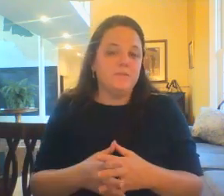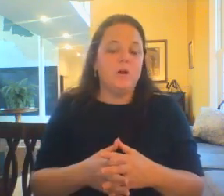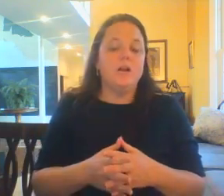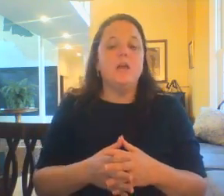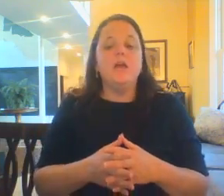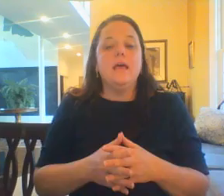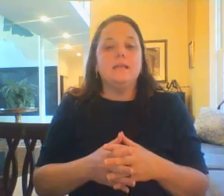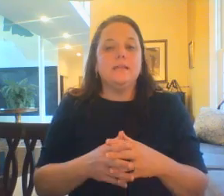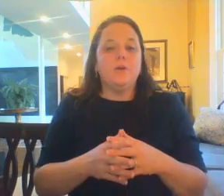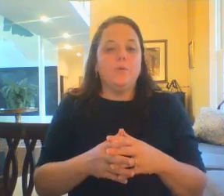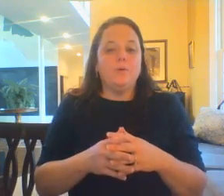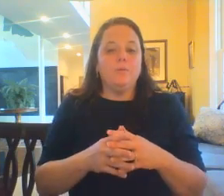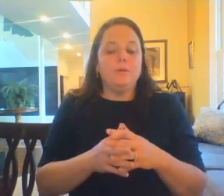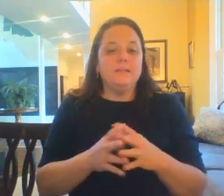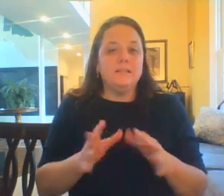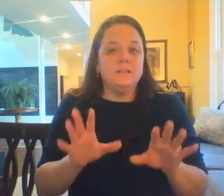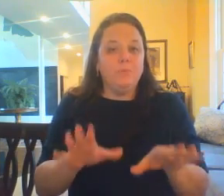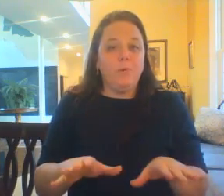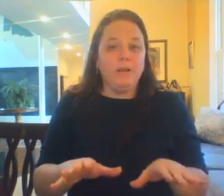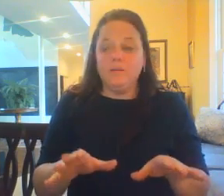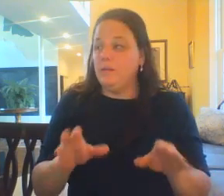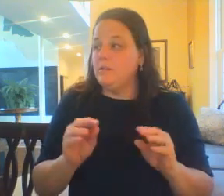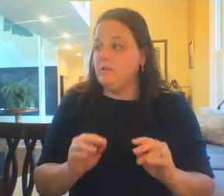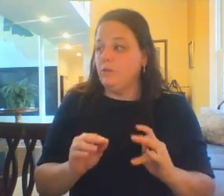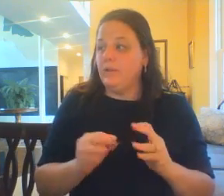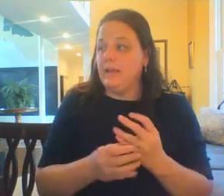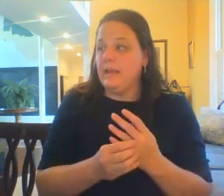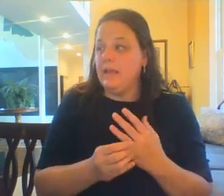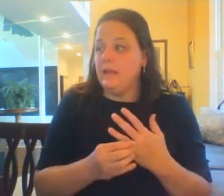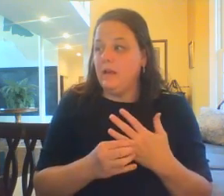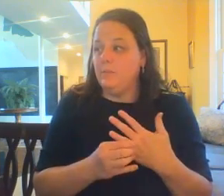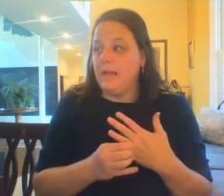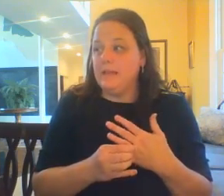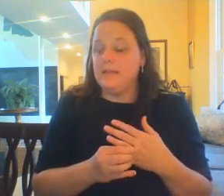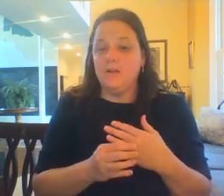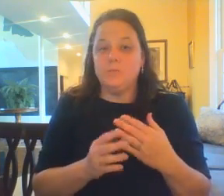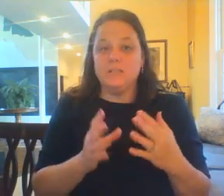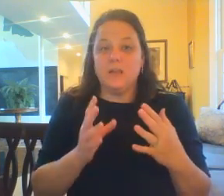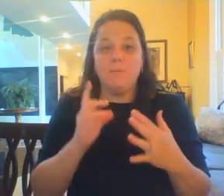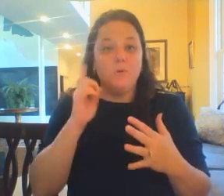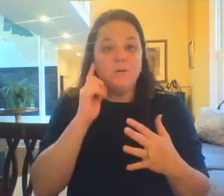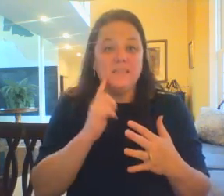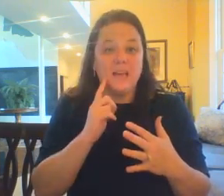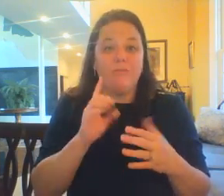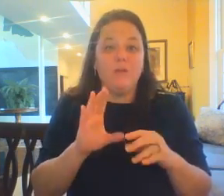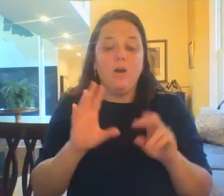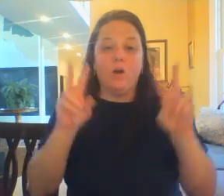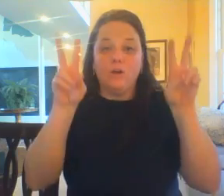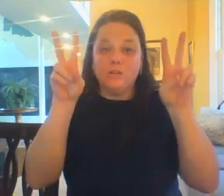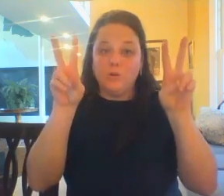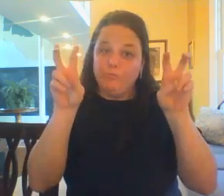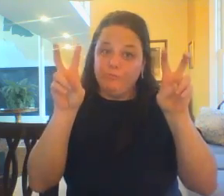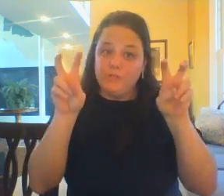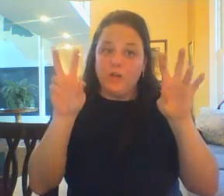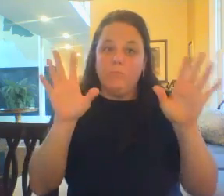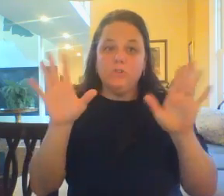smart so the reason this is important don't forget in ASL is because a lot of